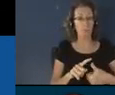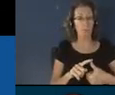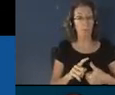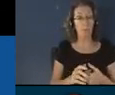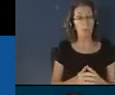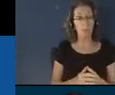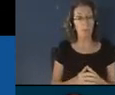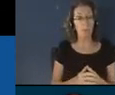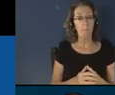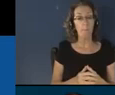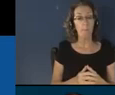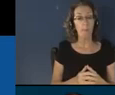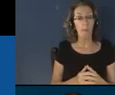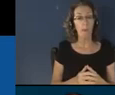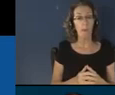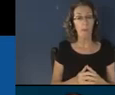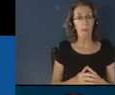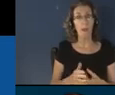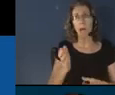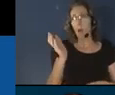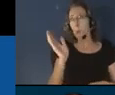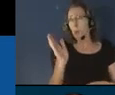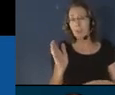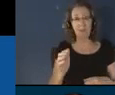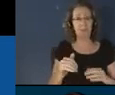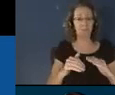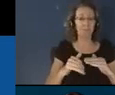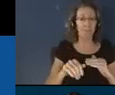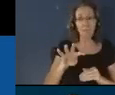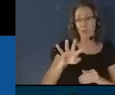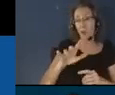because these presentations are only 45 minutes you want to make sure you have enough time at